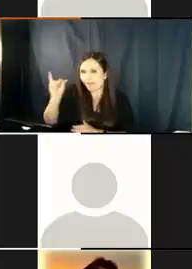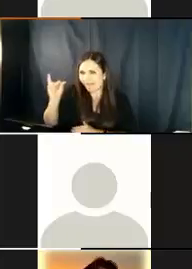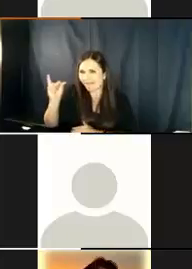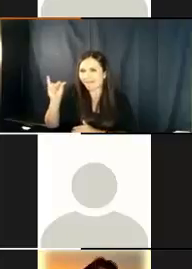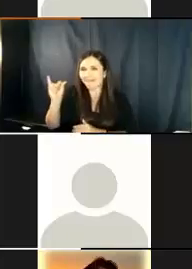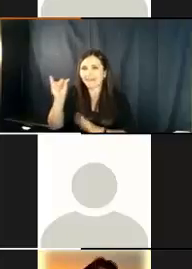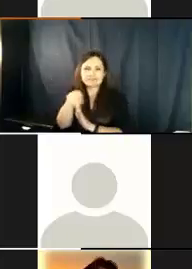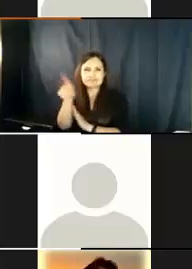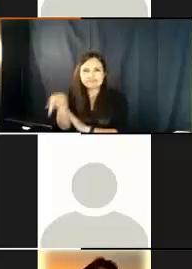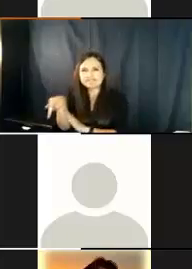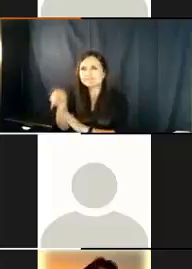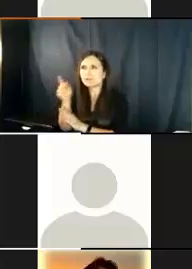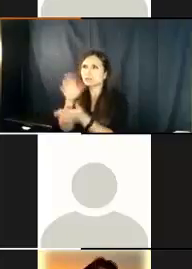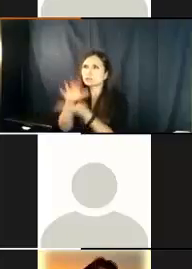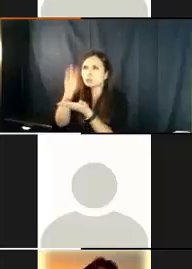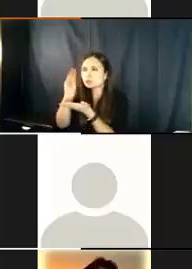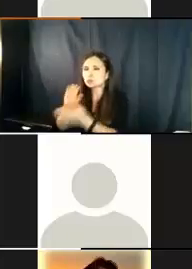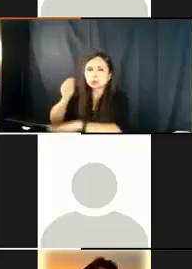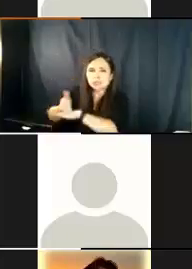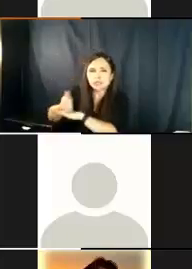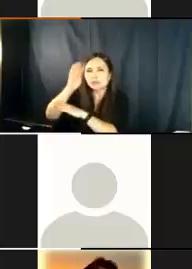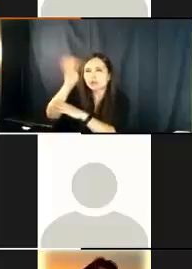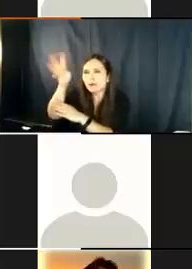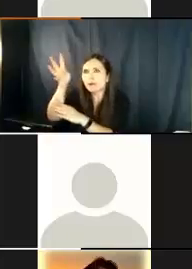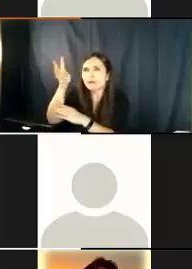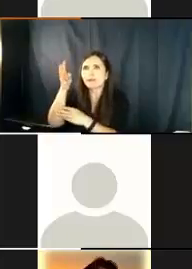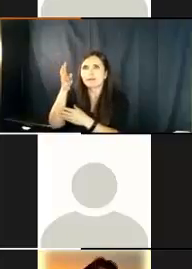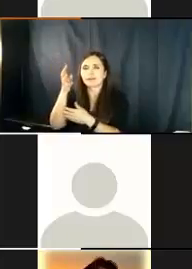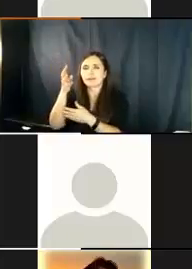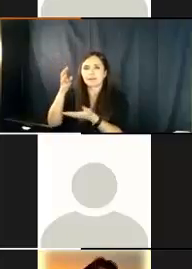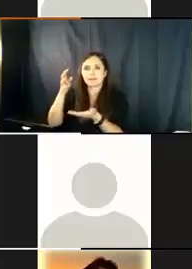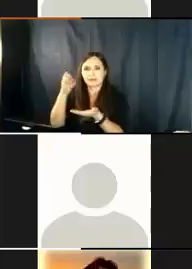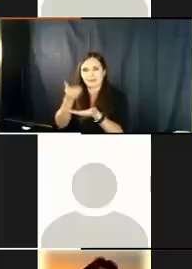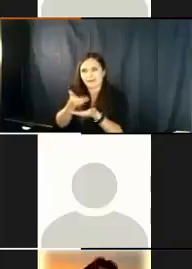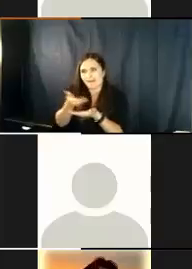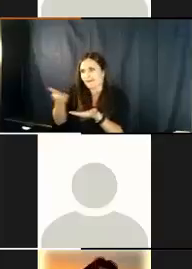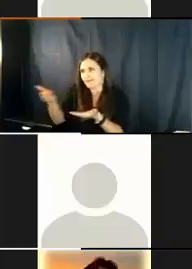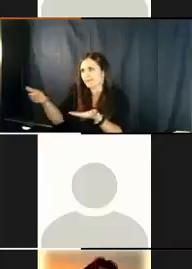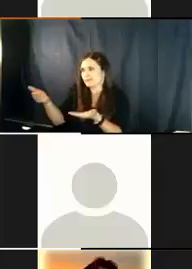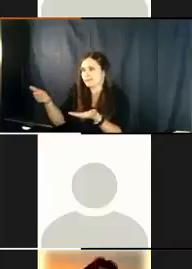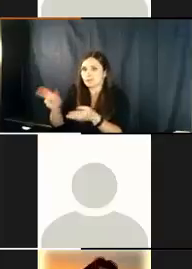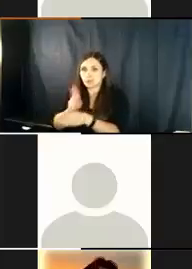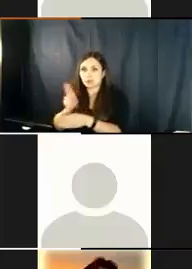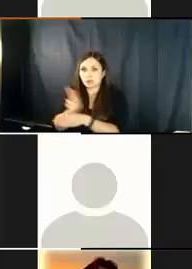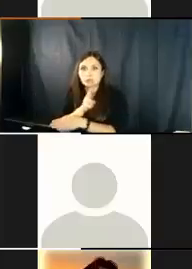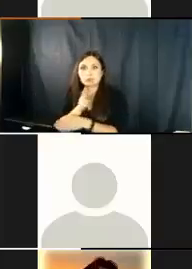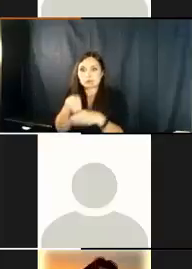Any kind of student created assets that you can use in the classroom.